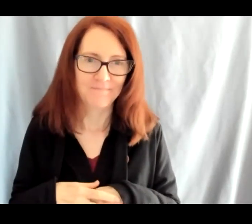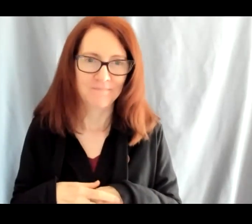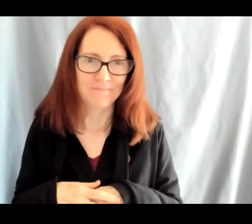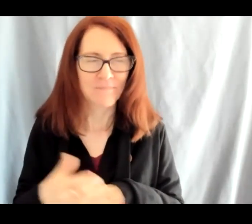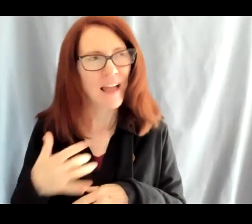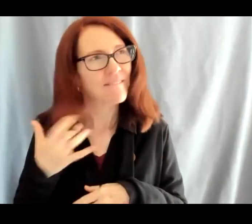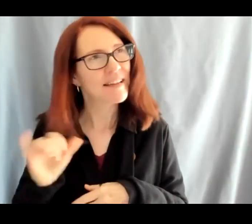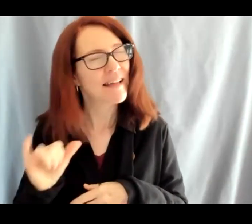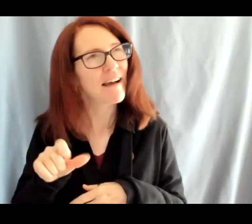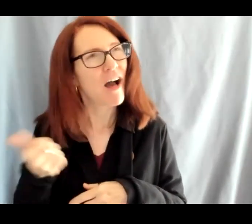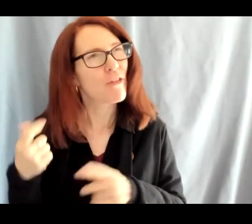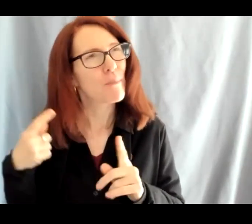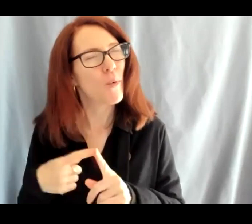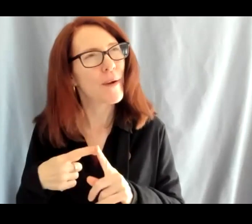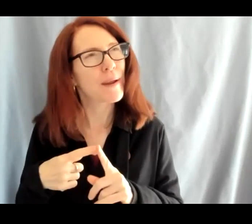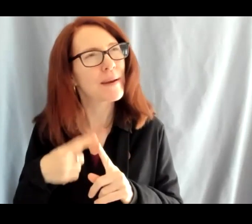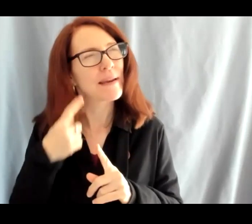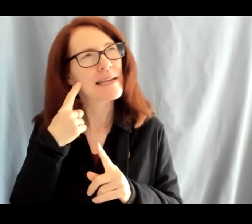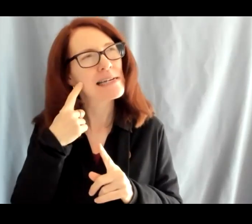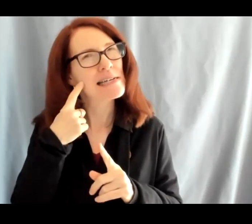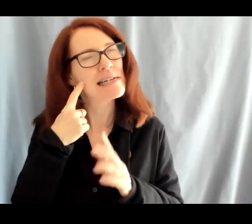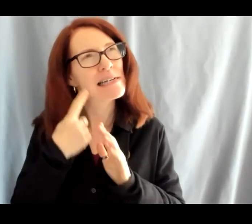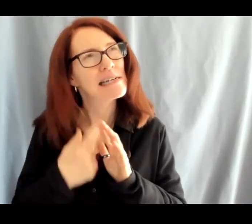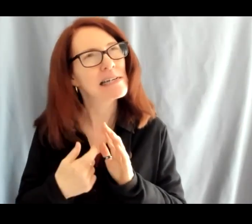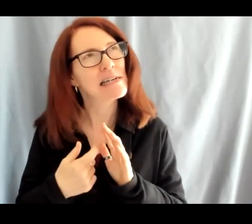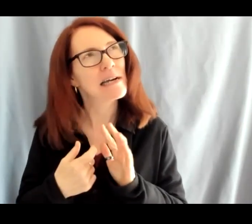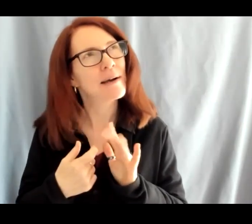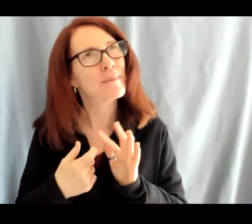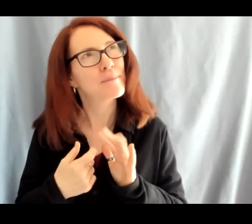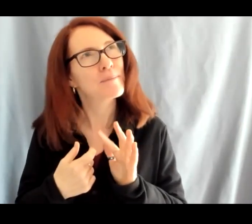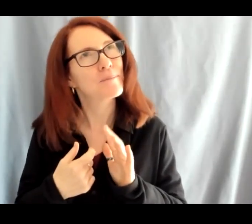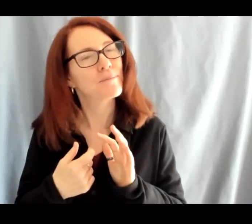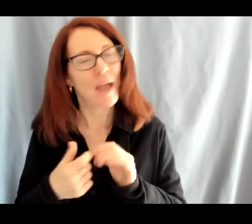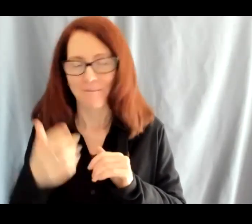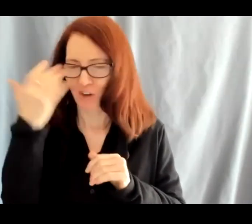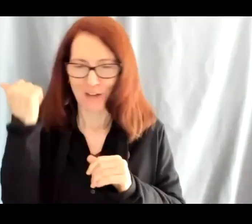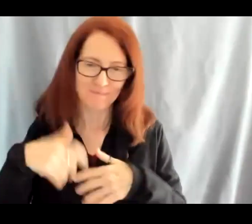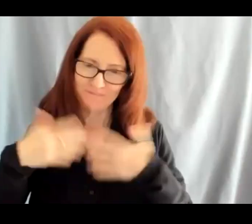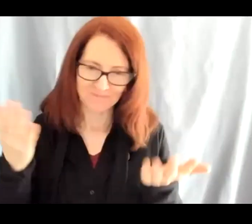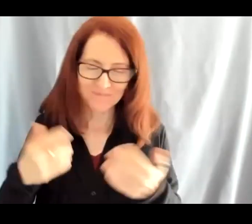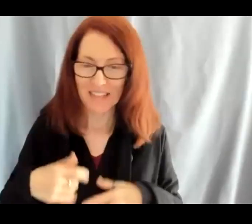that I wanted to make but I have um forgotten so I will let you know if I think of what the